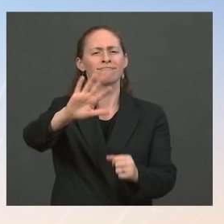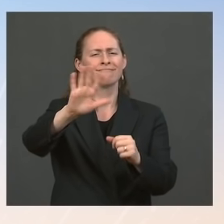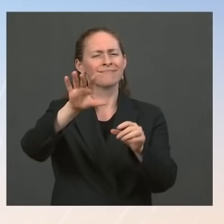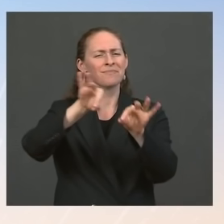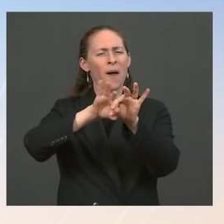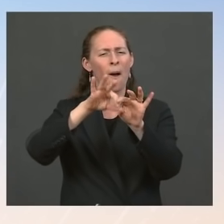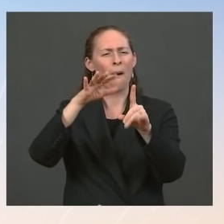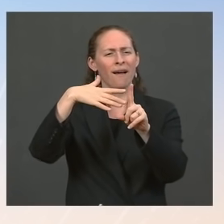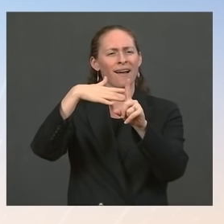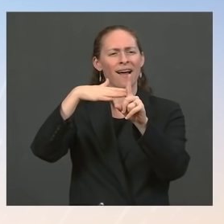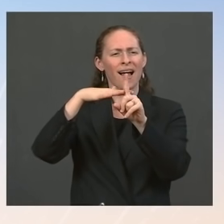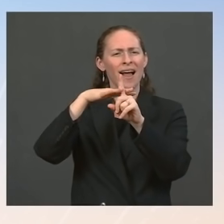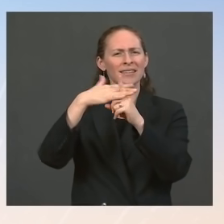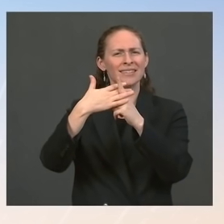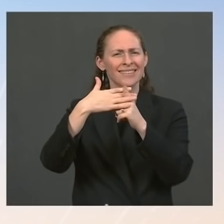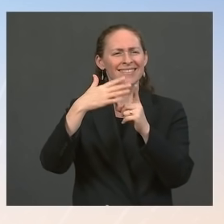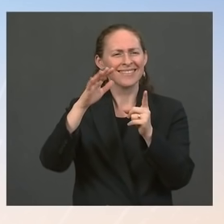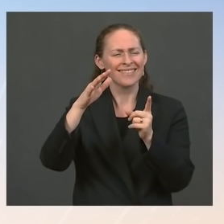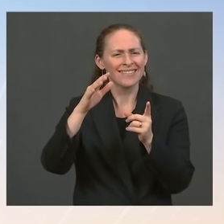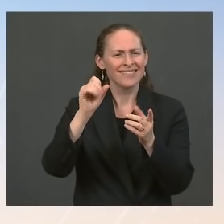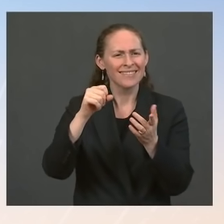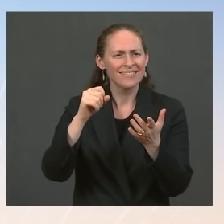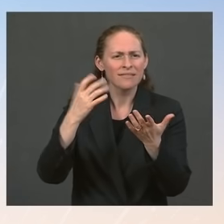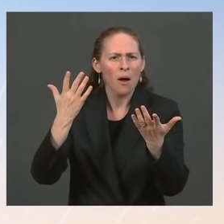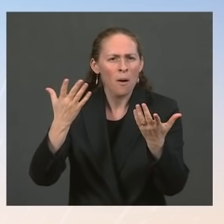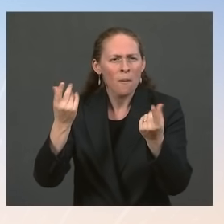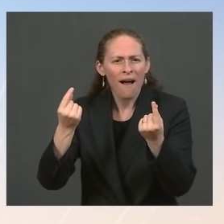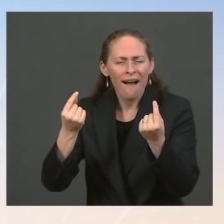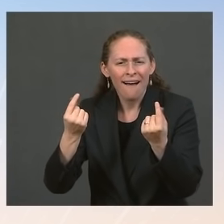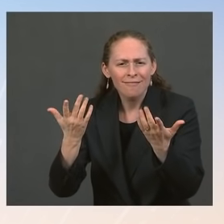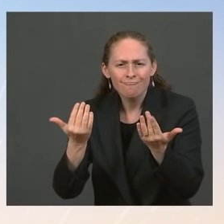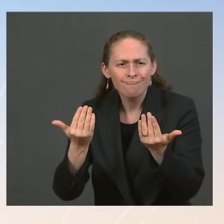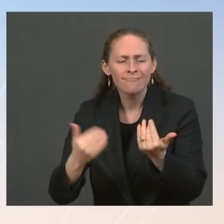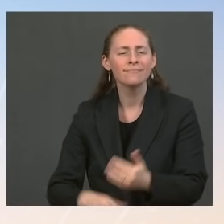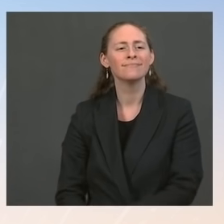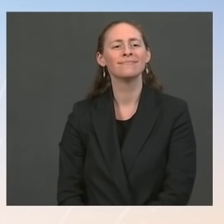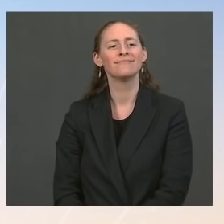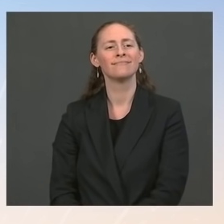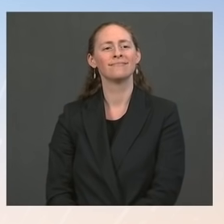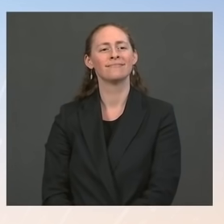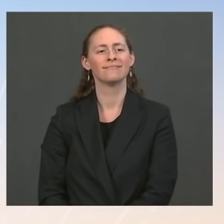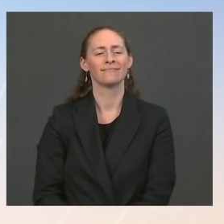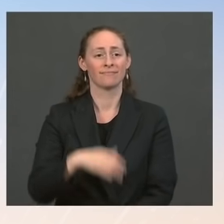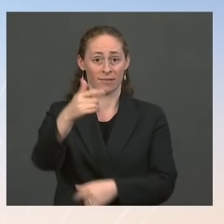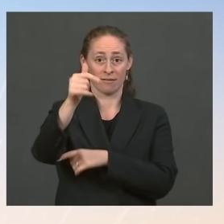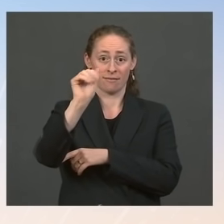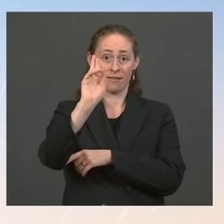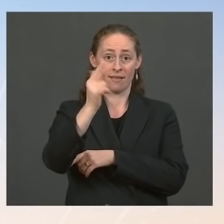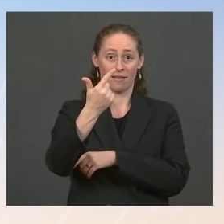The Press: Sure. So, what more context can you add? Ms. Psaki: Well, I'm saying that because when you say "August 25th," people would infer that to mean